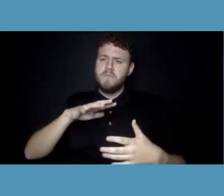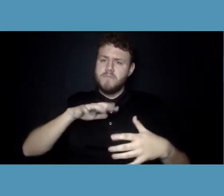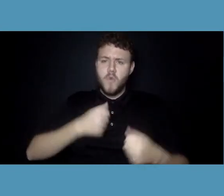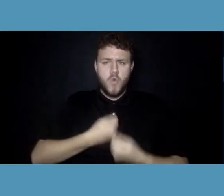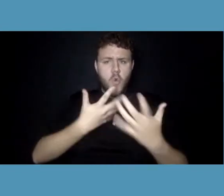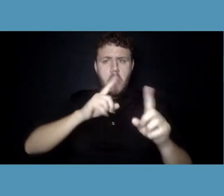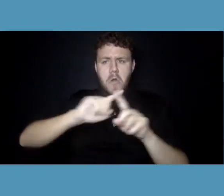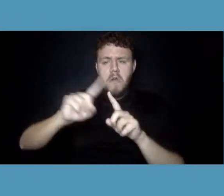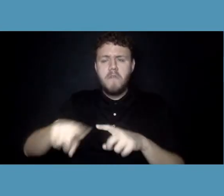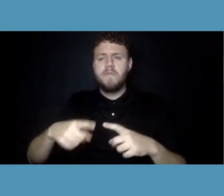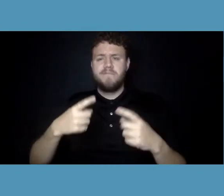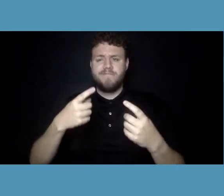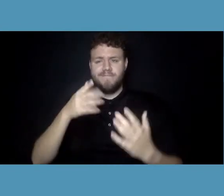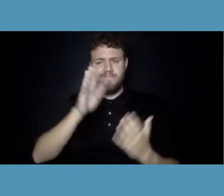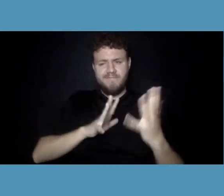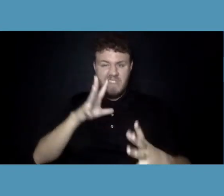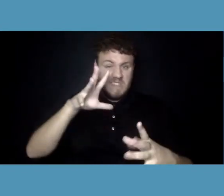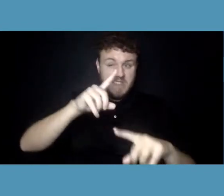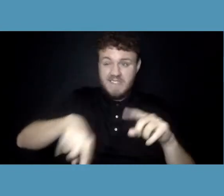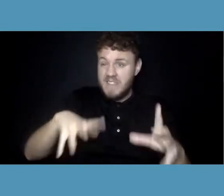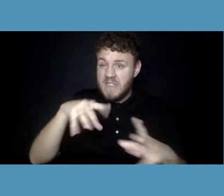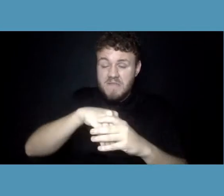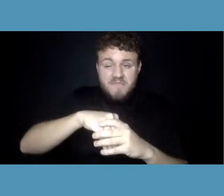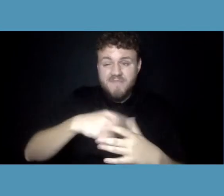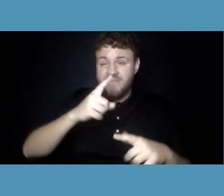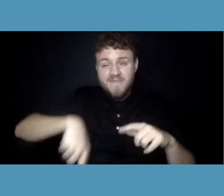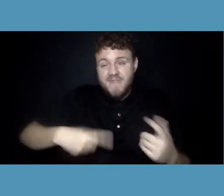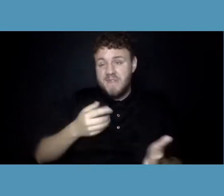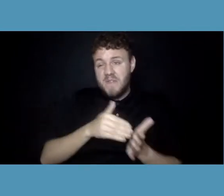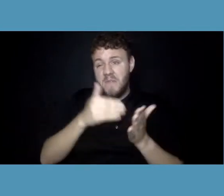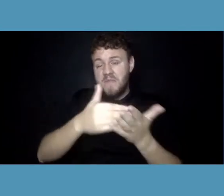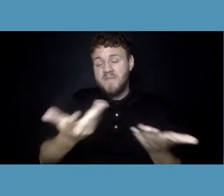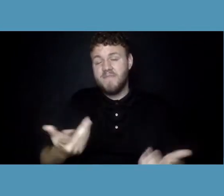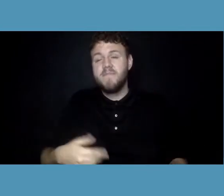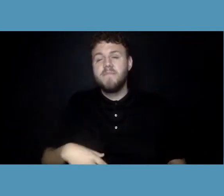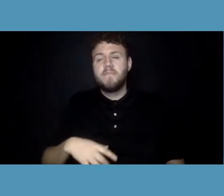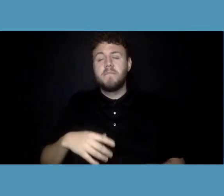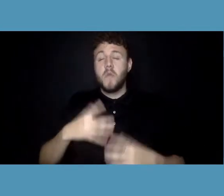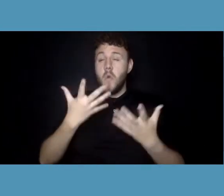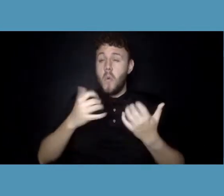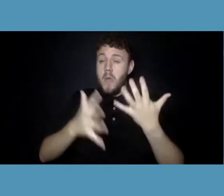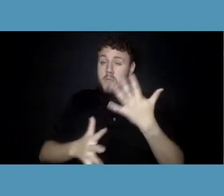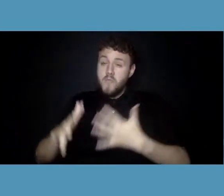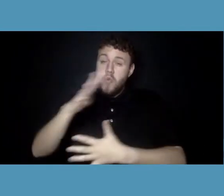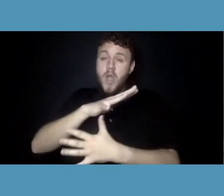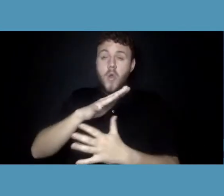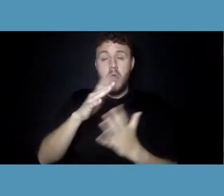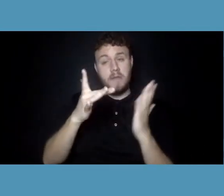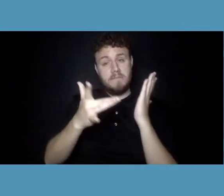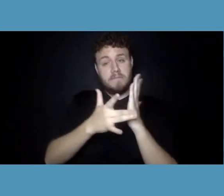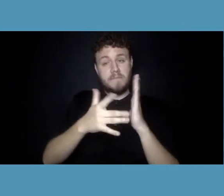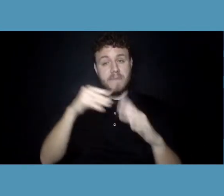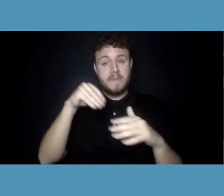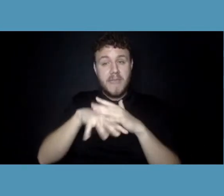society on an equal basis with others. To prioritize digital accessibility is to ensure access